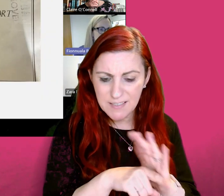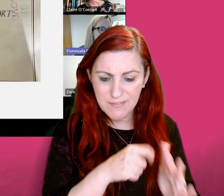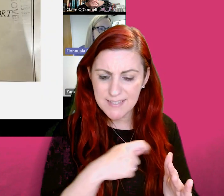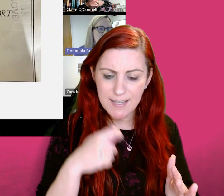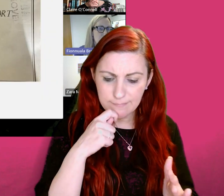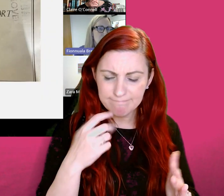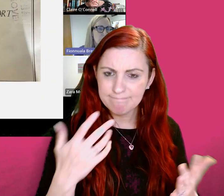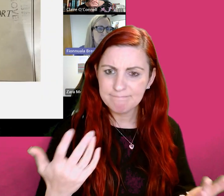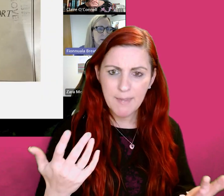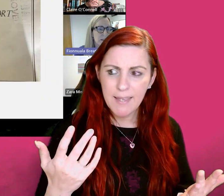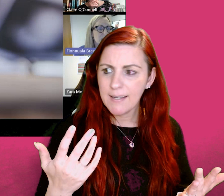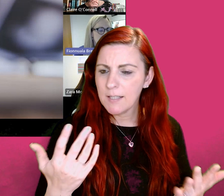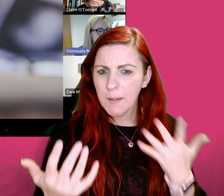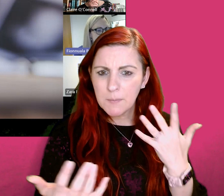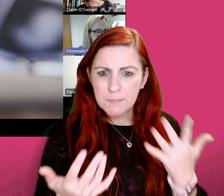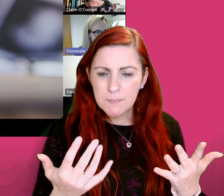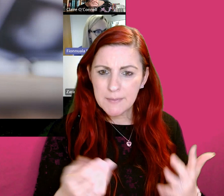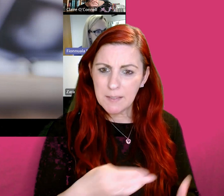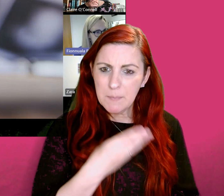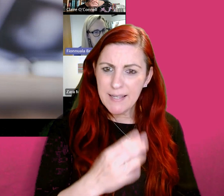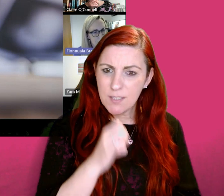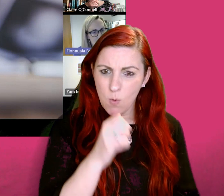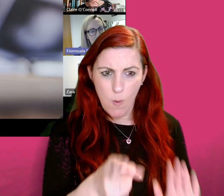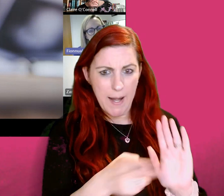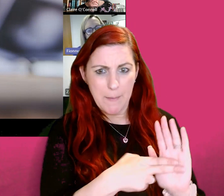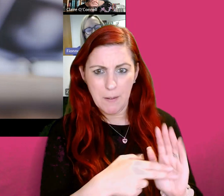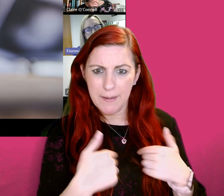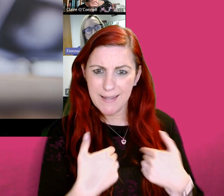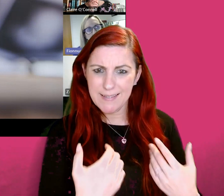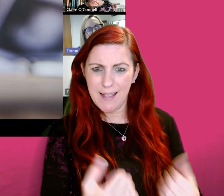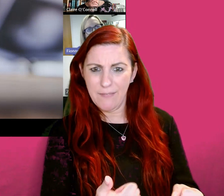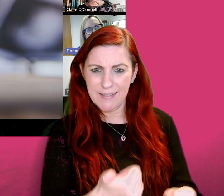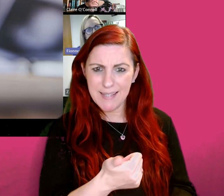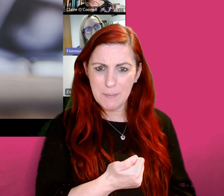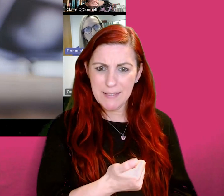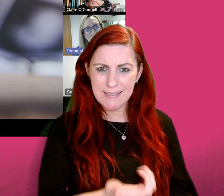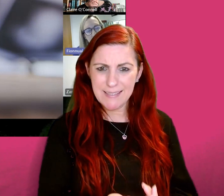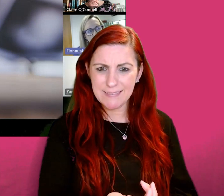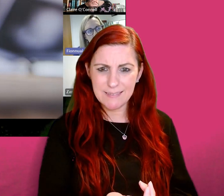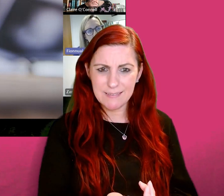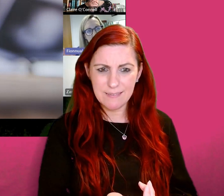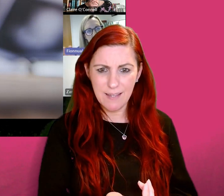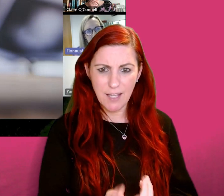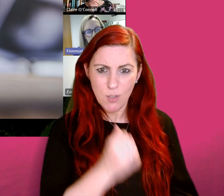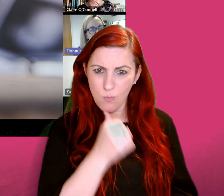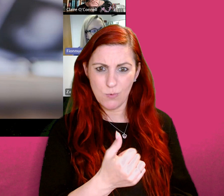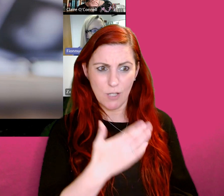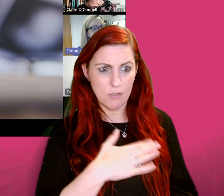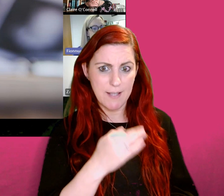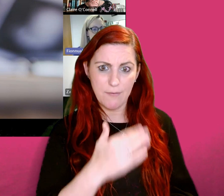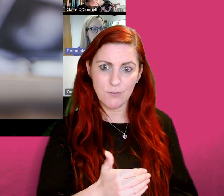well you know please don't label me as having diabetes um and and so we we have separated out